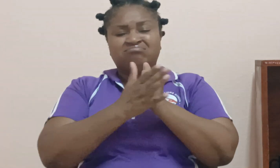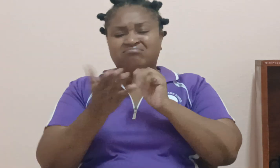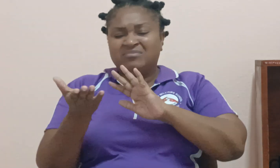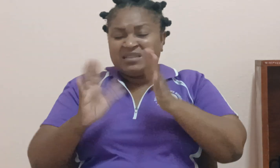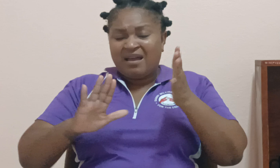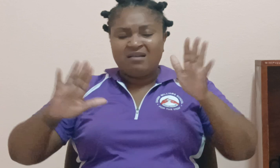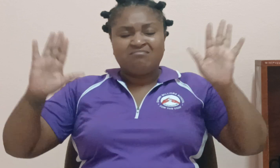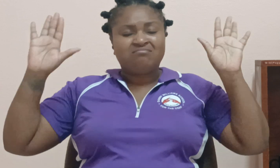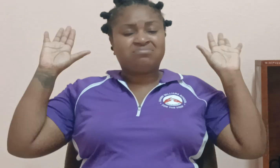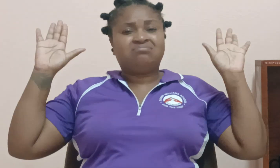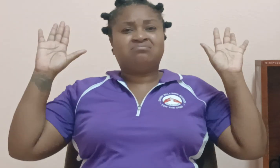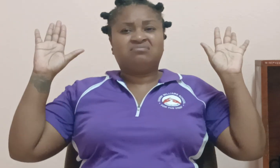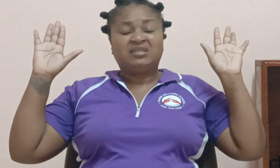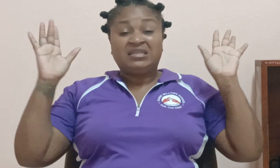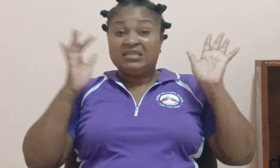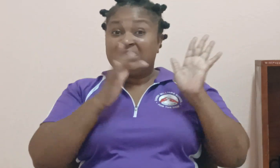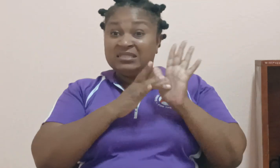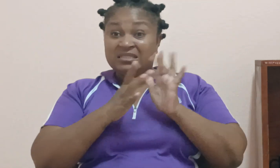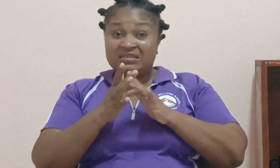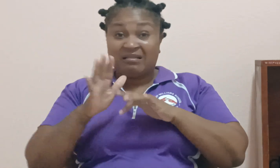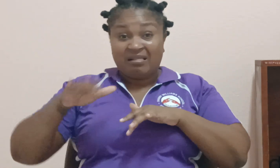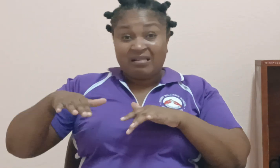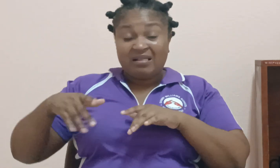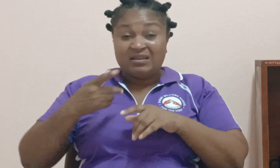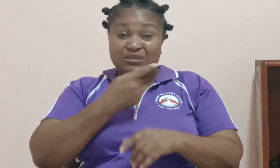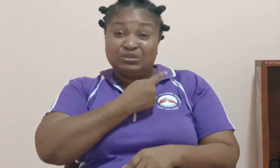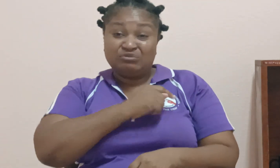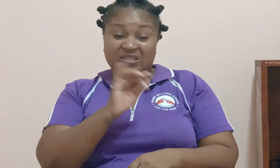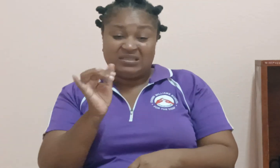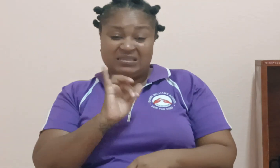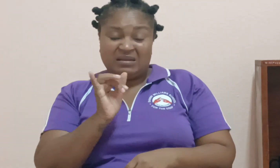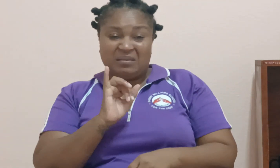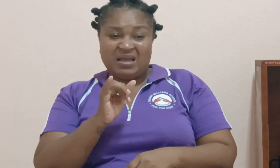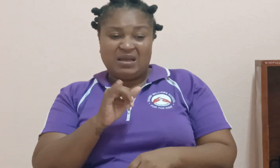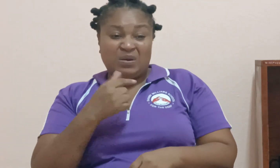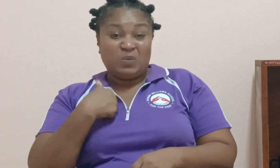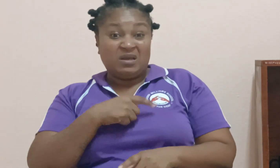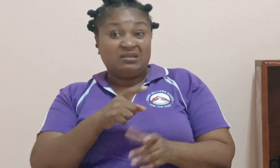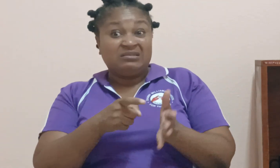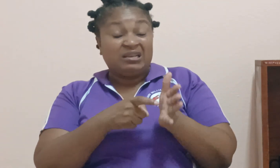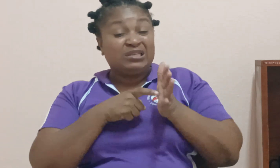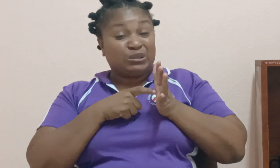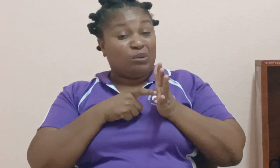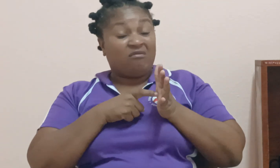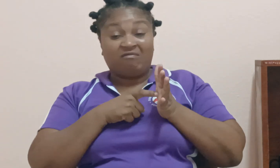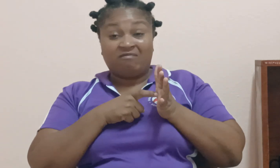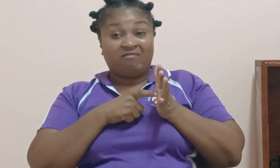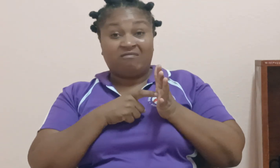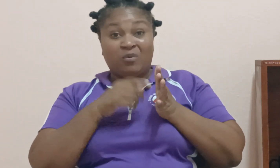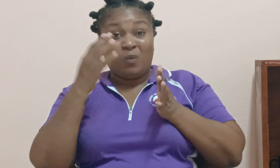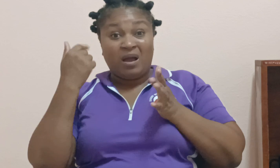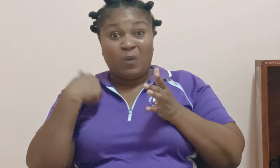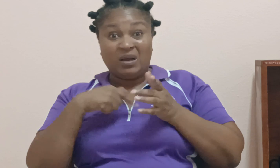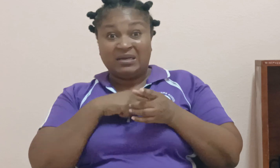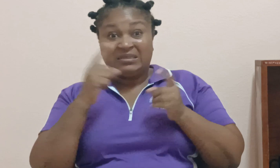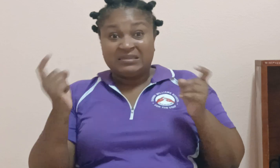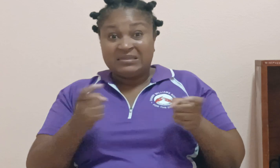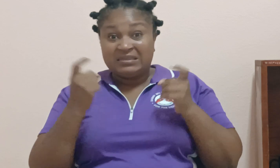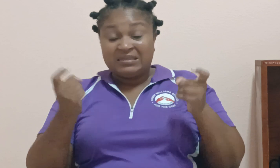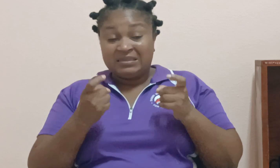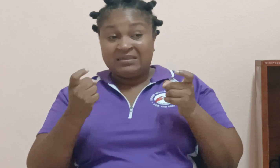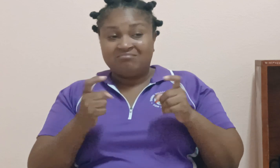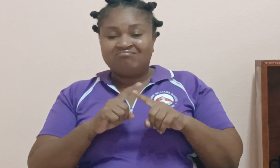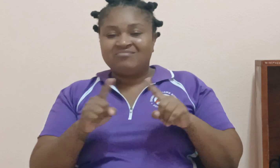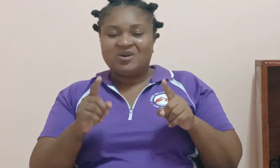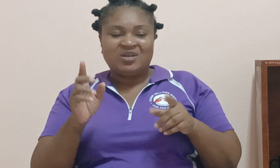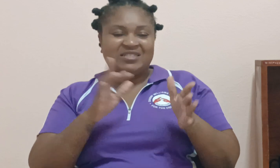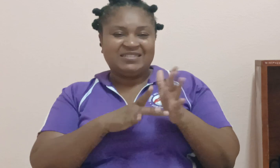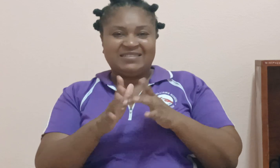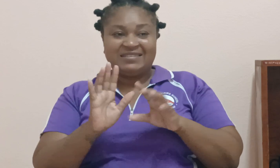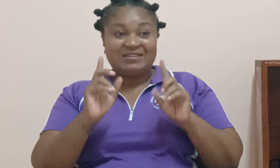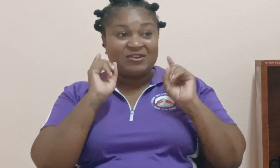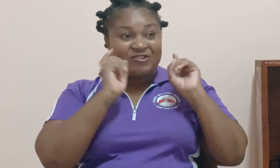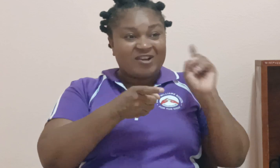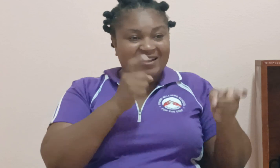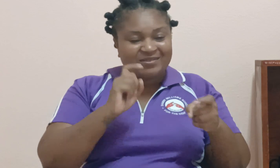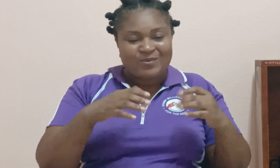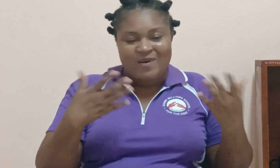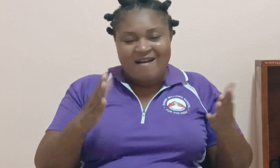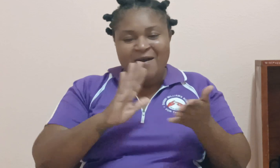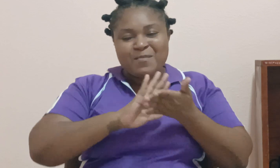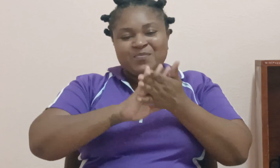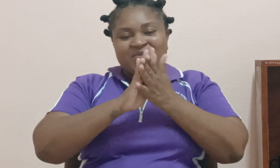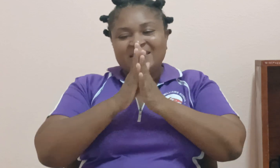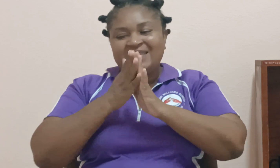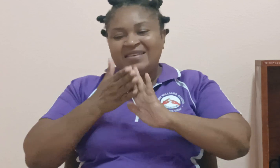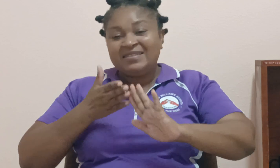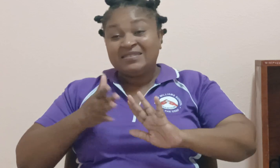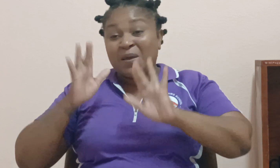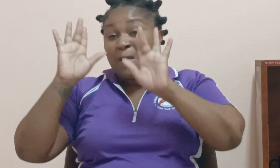he does not treat us as our sins deserve, but rather he grants us grace, mercy,